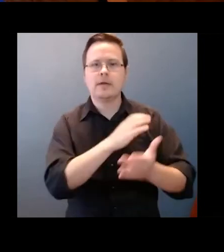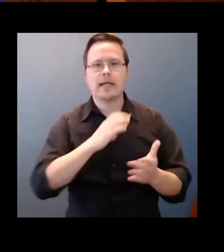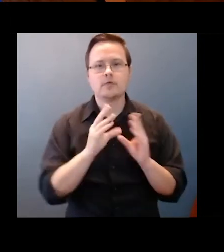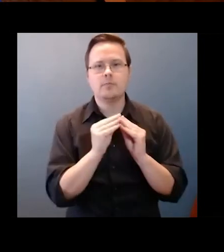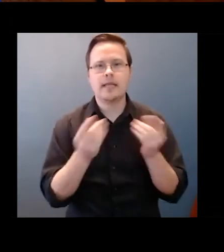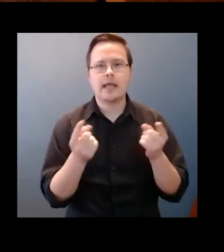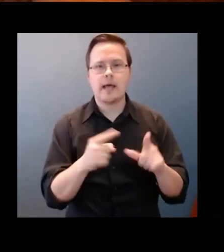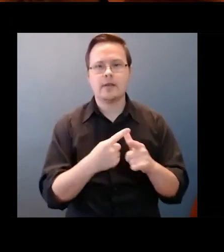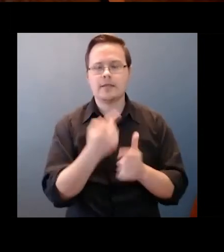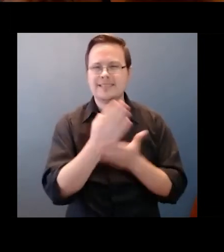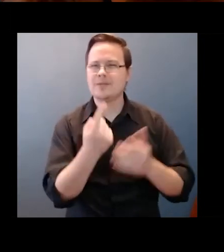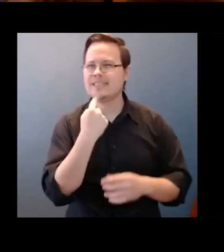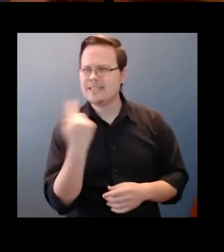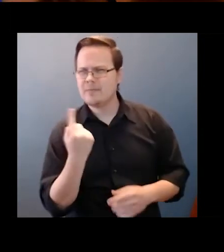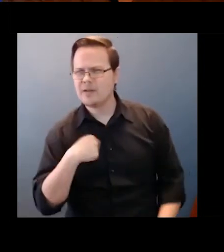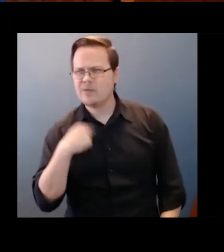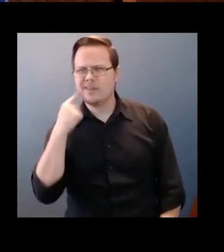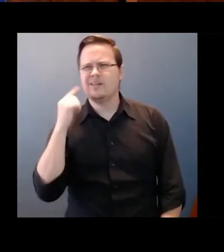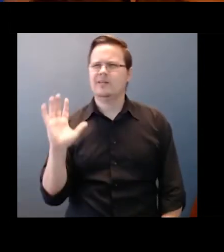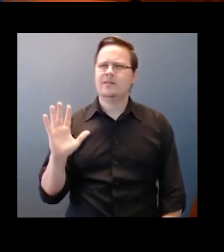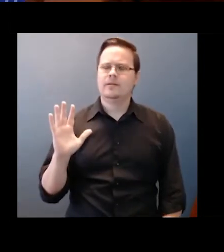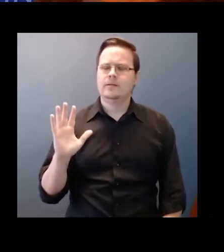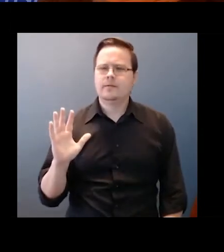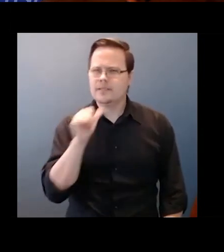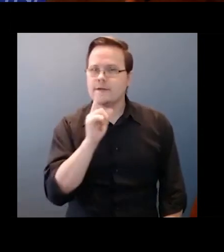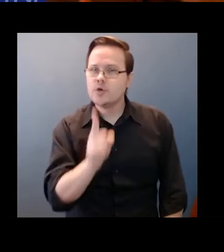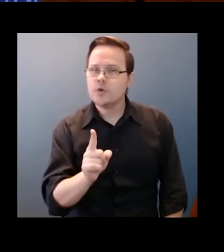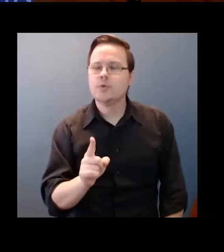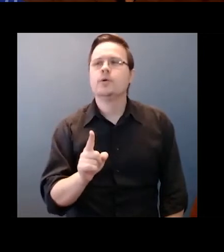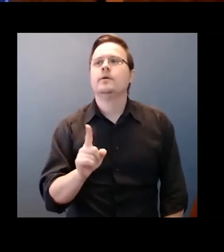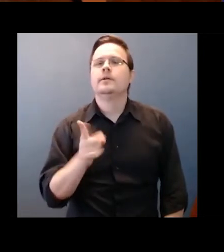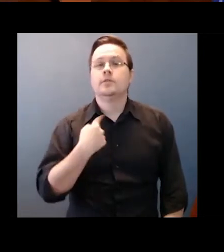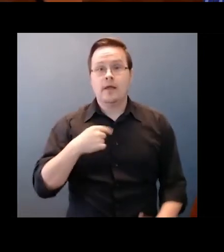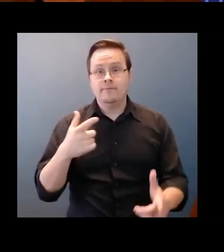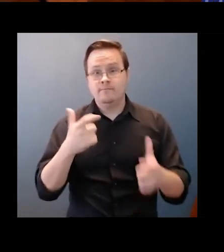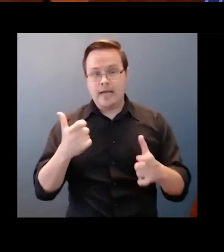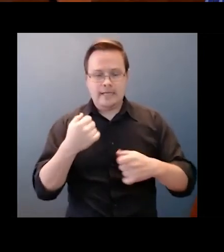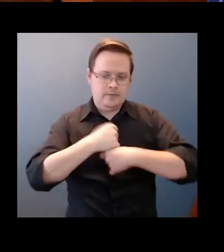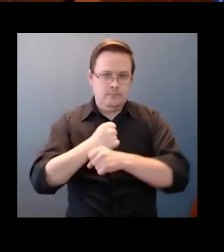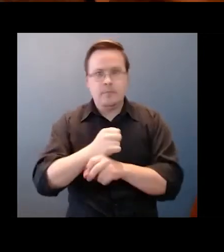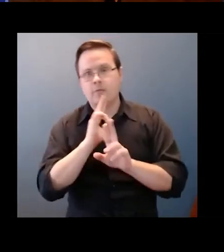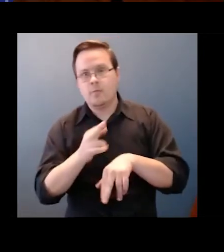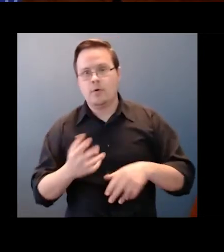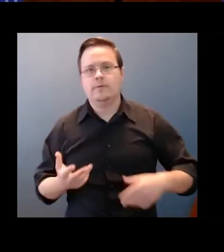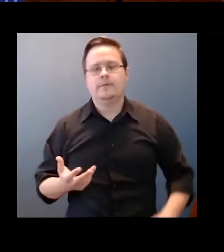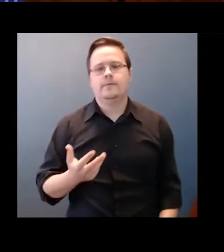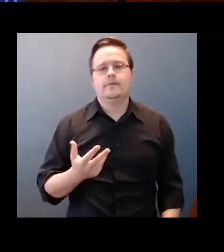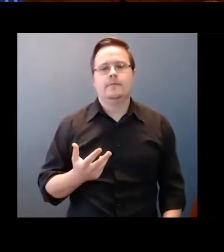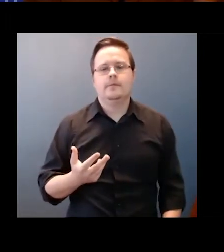something that we thought was not true. And so then we quickly put the report together. So these reports became